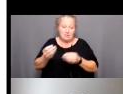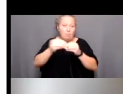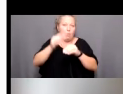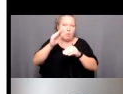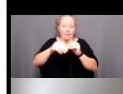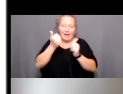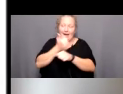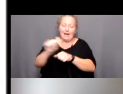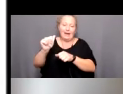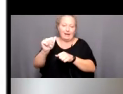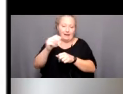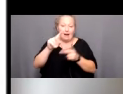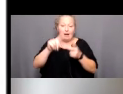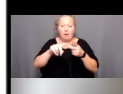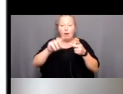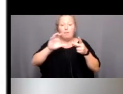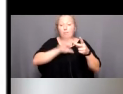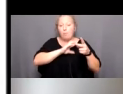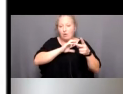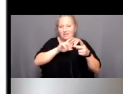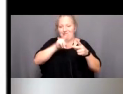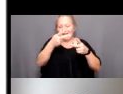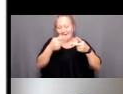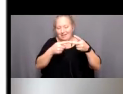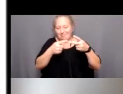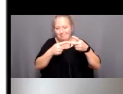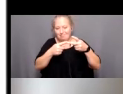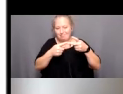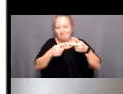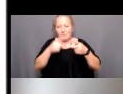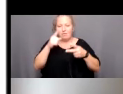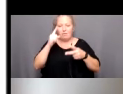and police officers have the next highest rate among protective service occupations.